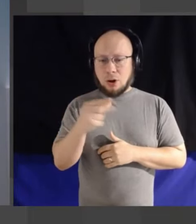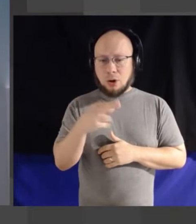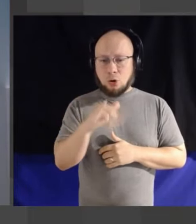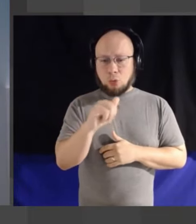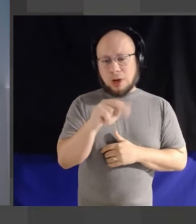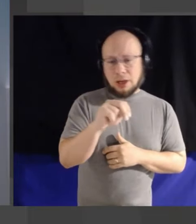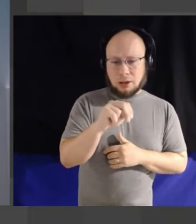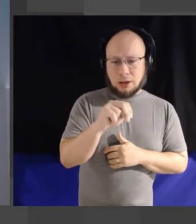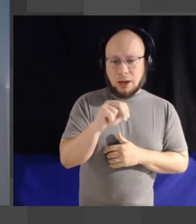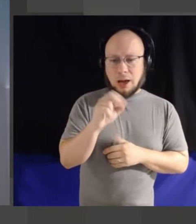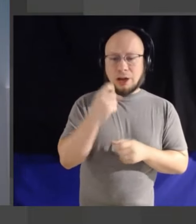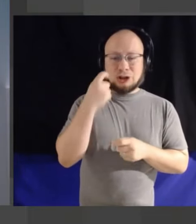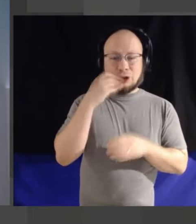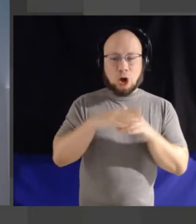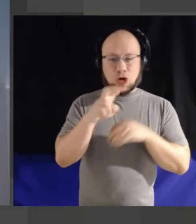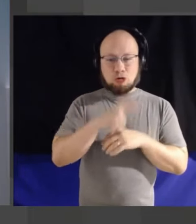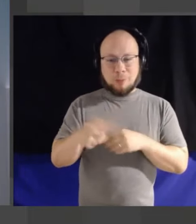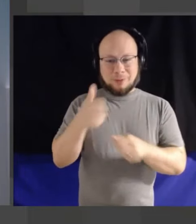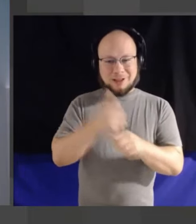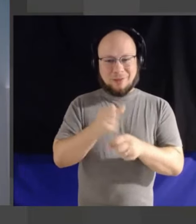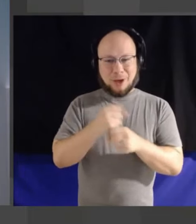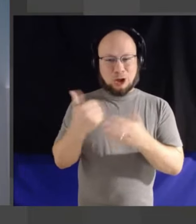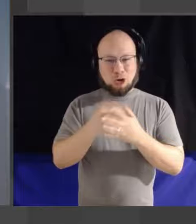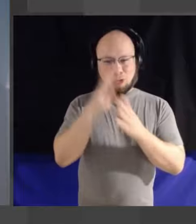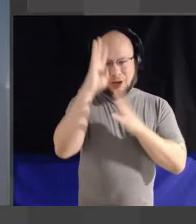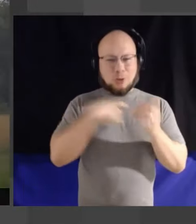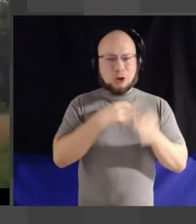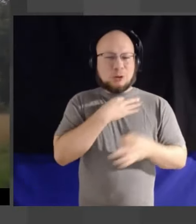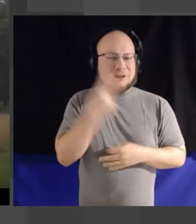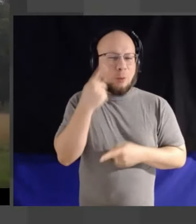EARTH ROADTRIP AND MADE THEIR OWN AWESOME CREATIONS.